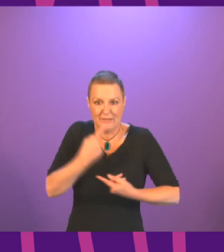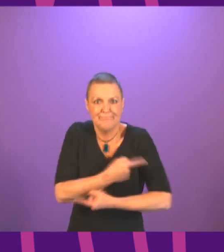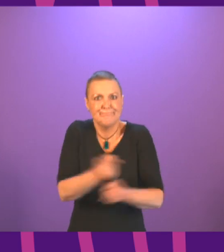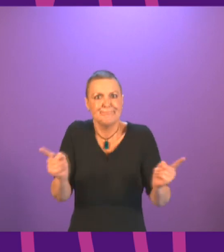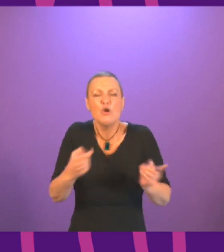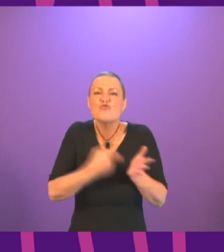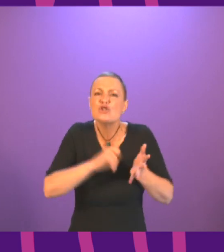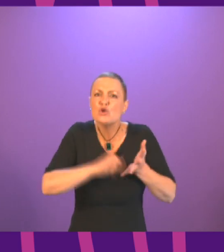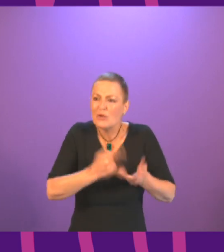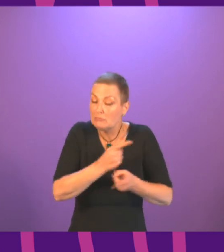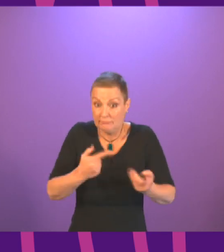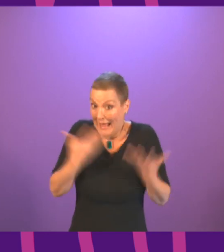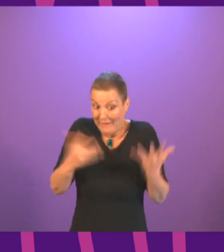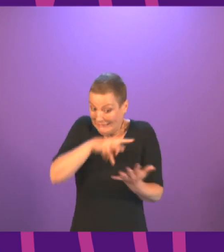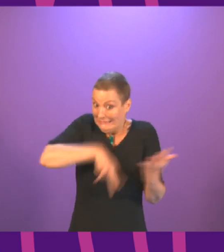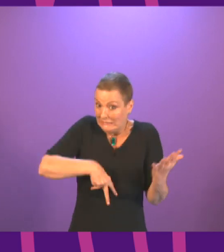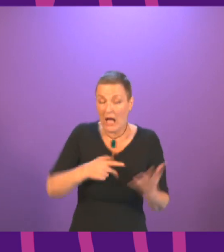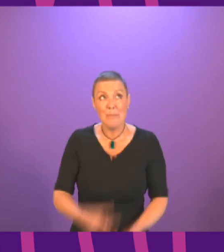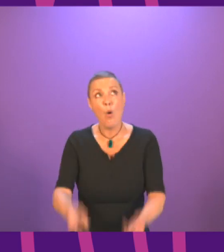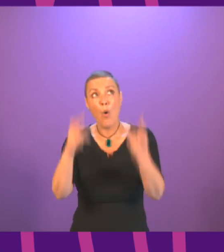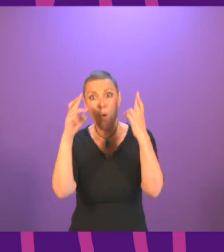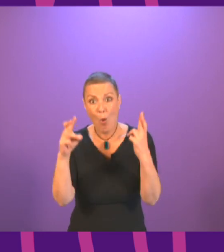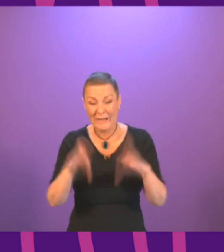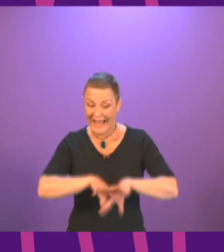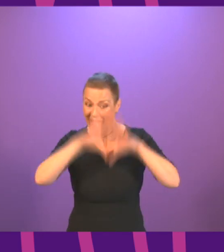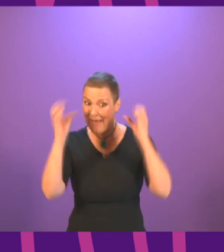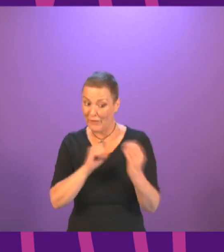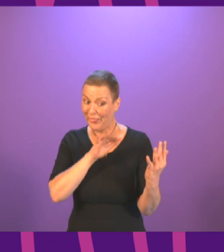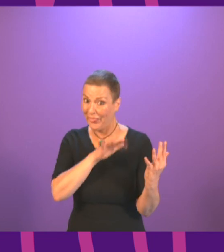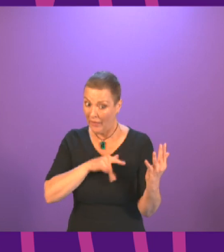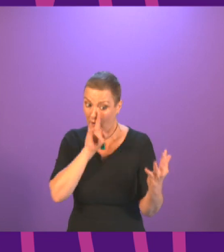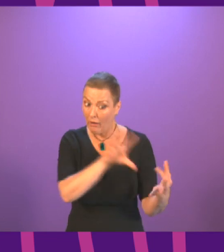as I can. I hope that it is everything that we are expecting. As I said, the acid test